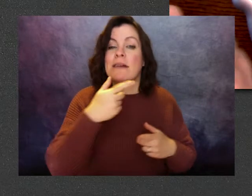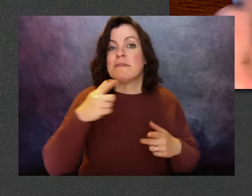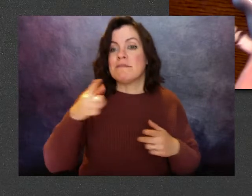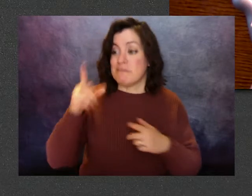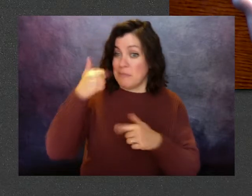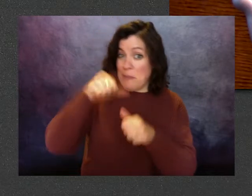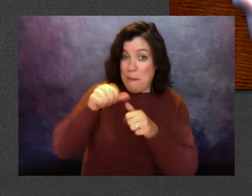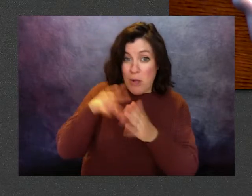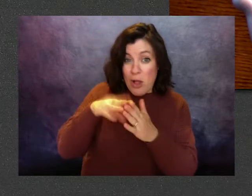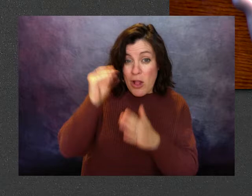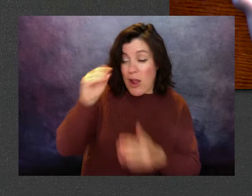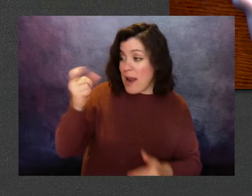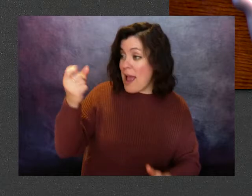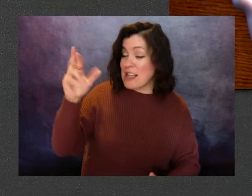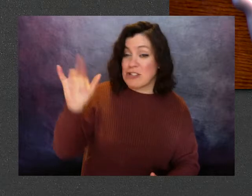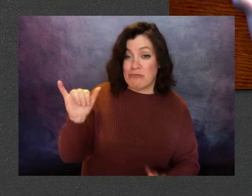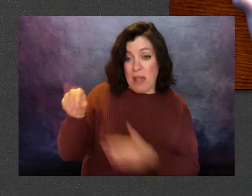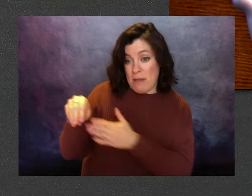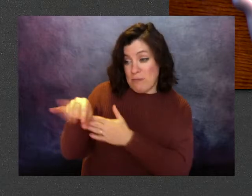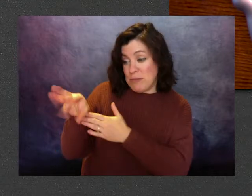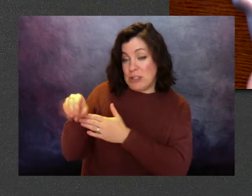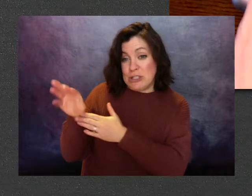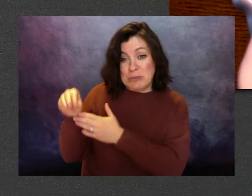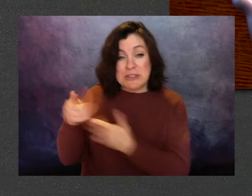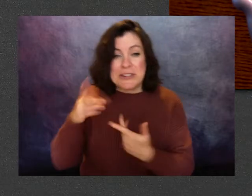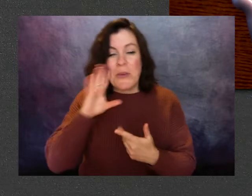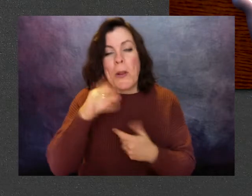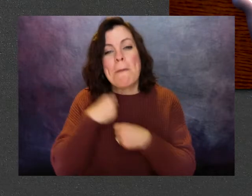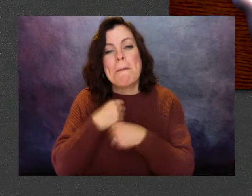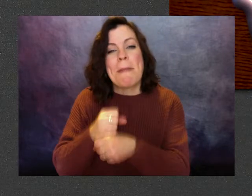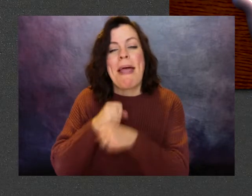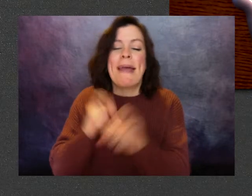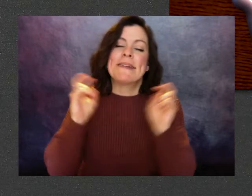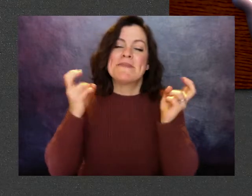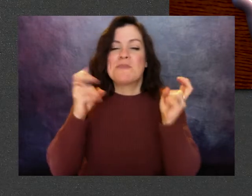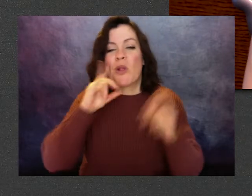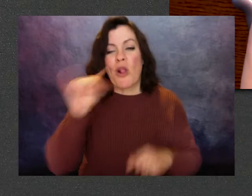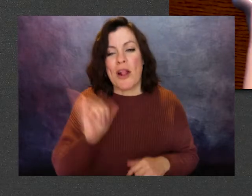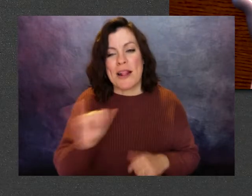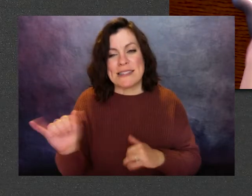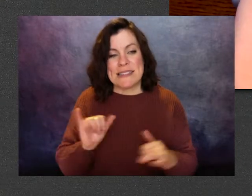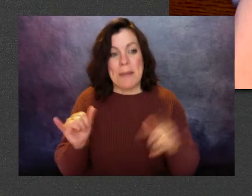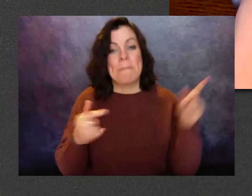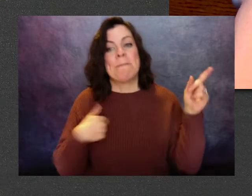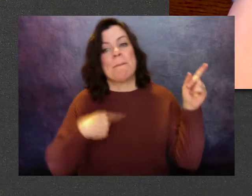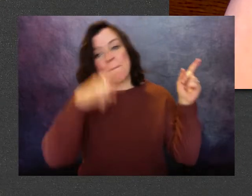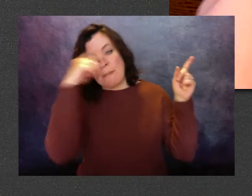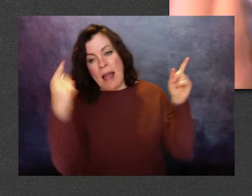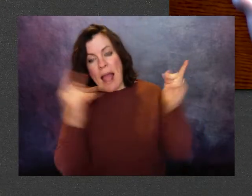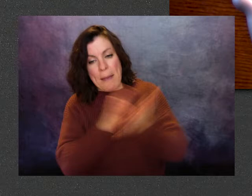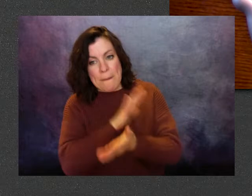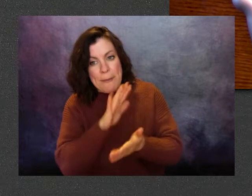So you'll just need a piece of dark colored paper and a white crayon or a piece of white chalk.